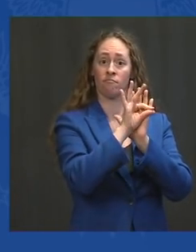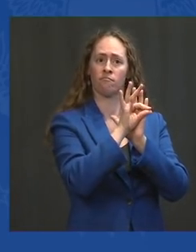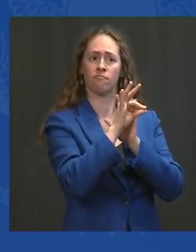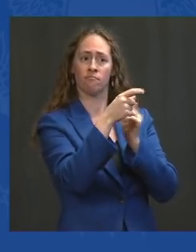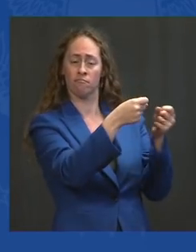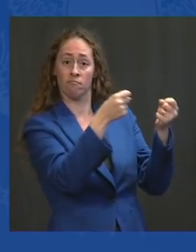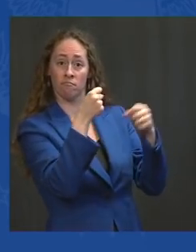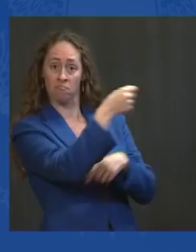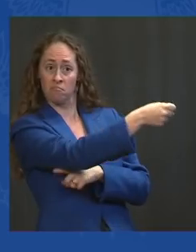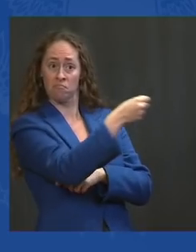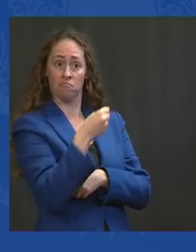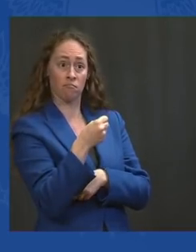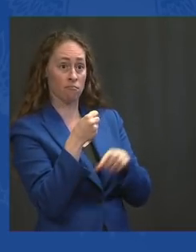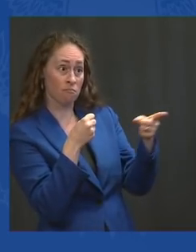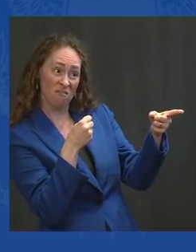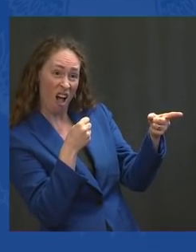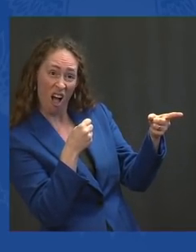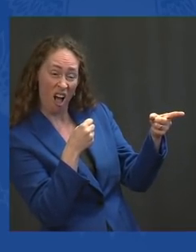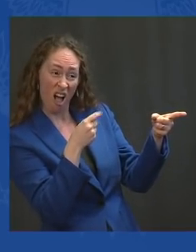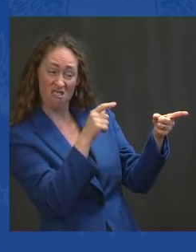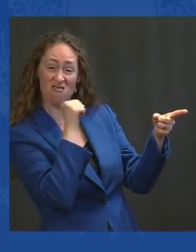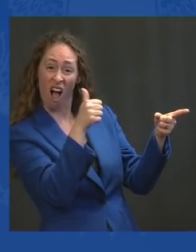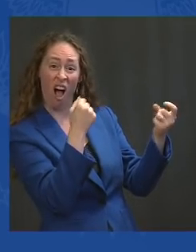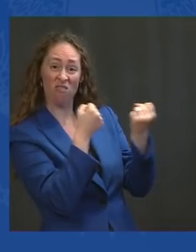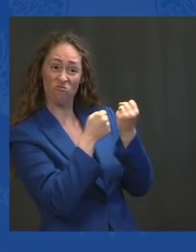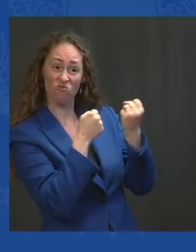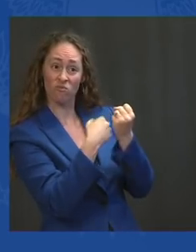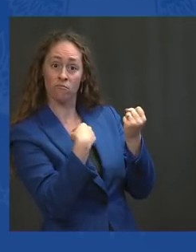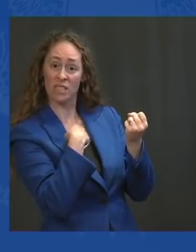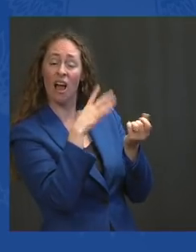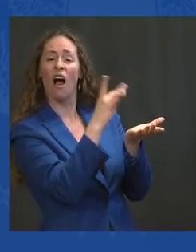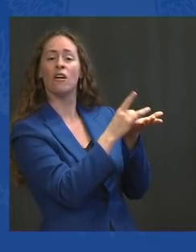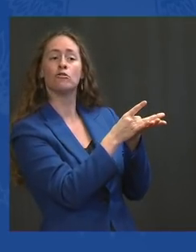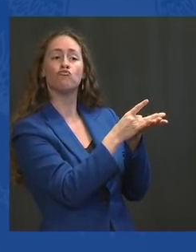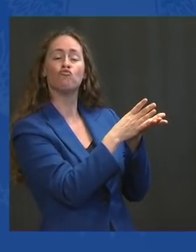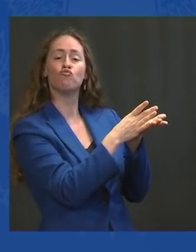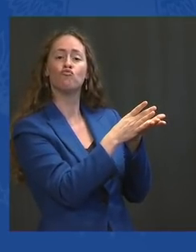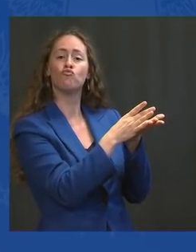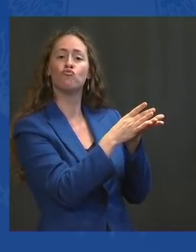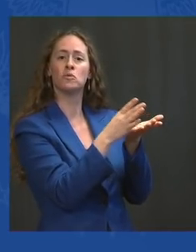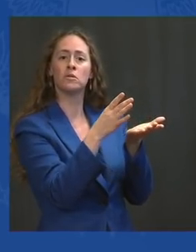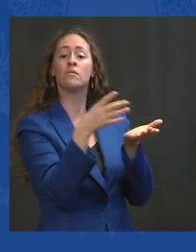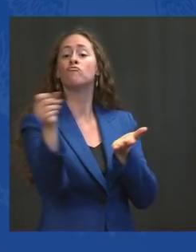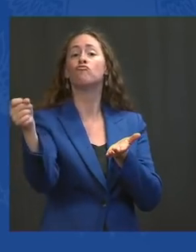State legislator comes along -- under their proposal -- and they say, "No, we don't like those electors. We're going to appoint other electors